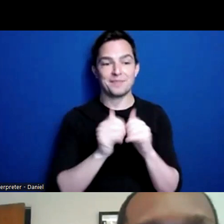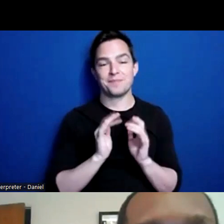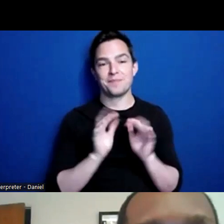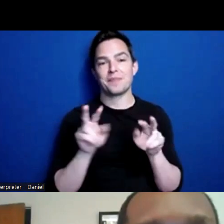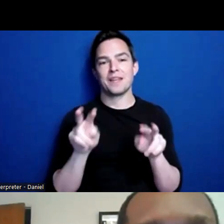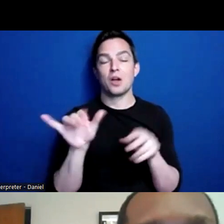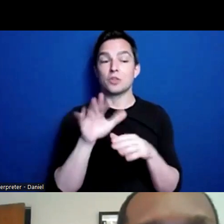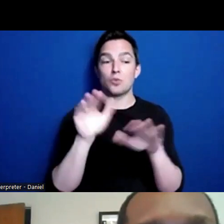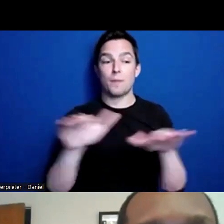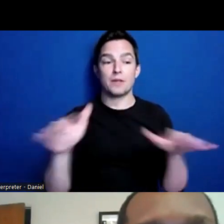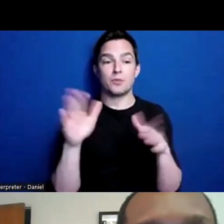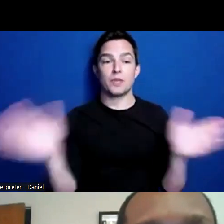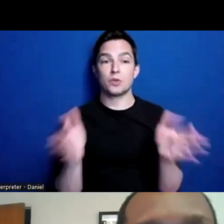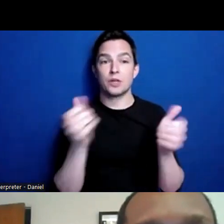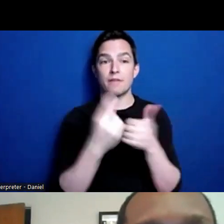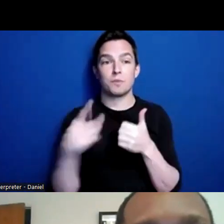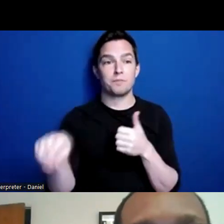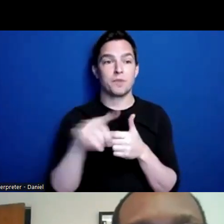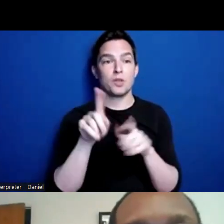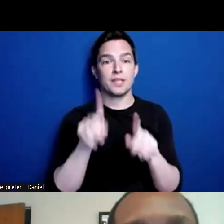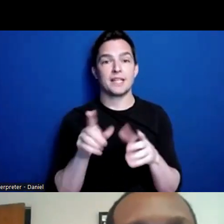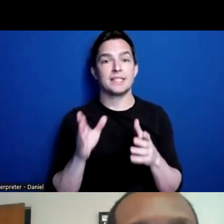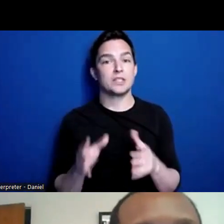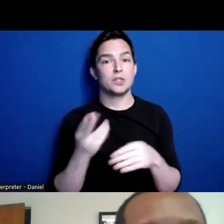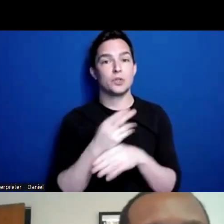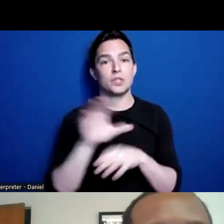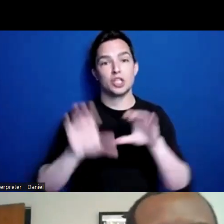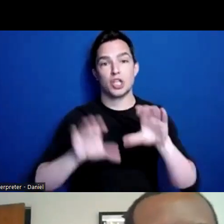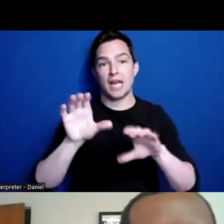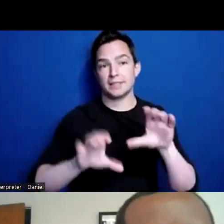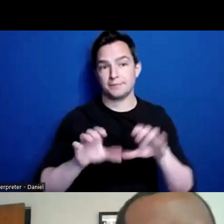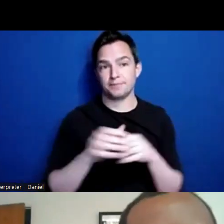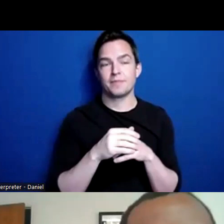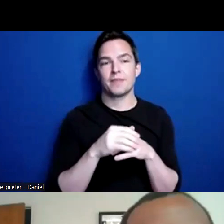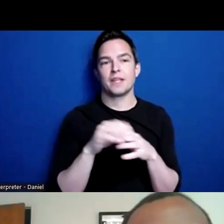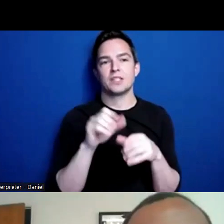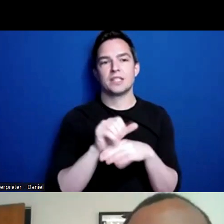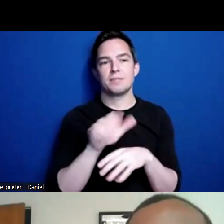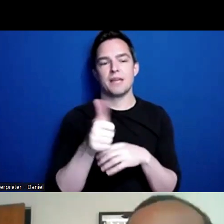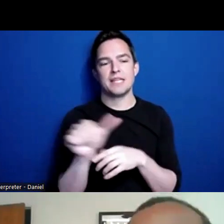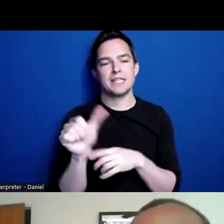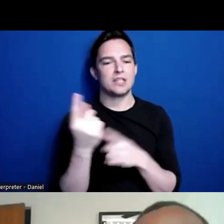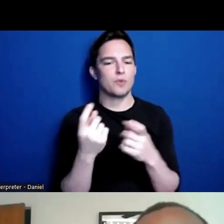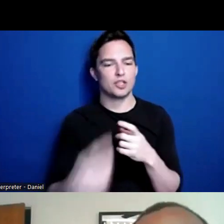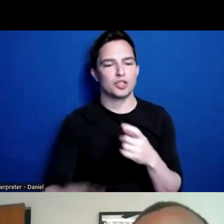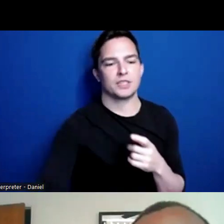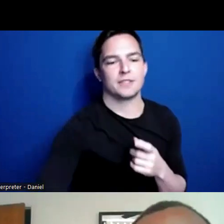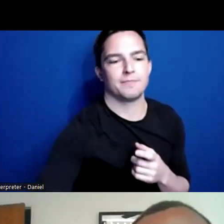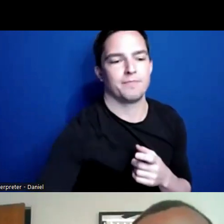we encourage every all of the attending to use the chat to submit any questions to Dr. Anjali